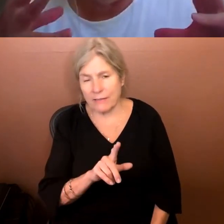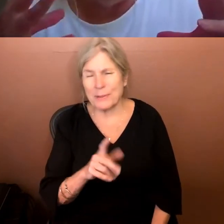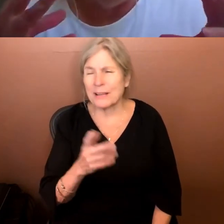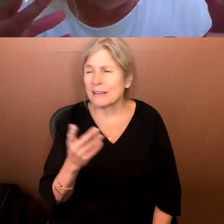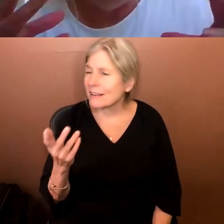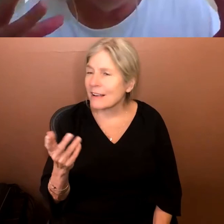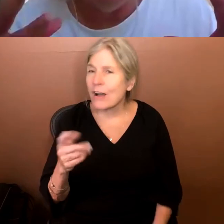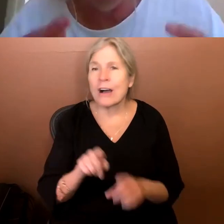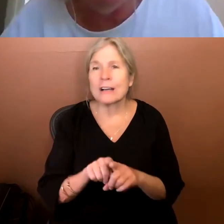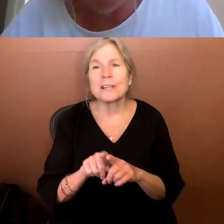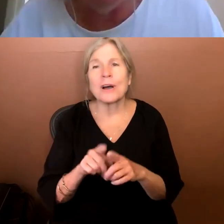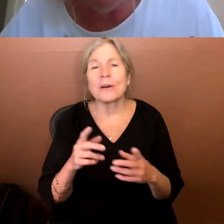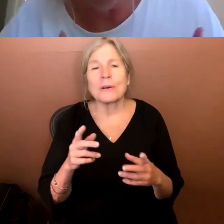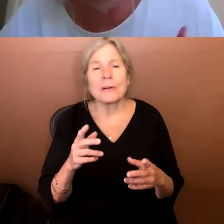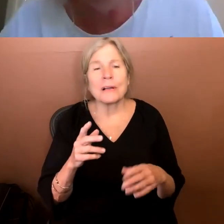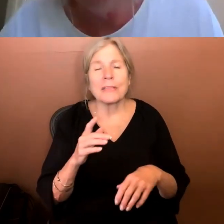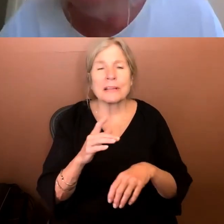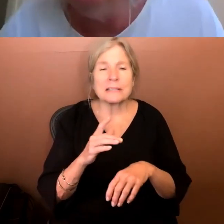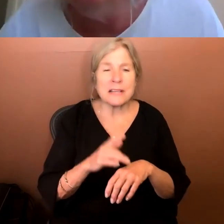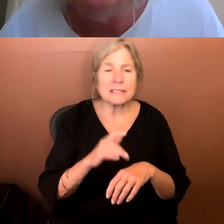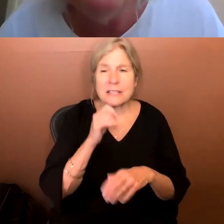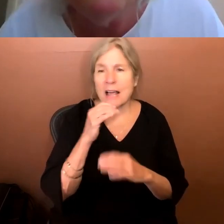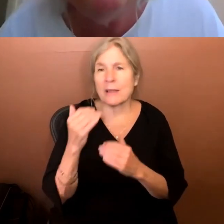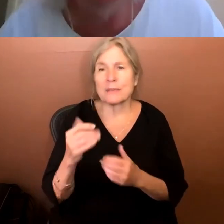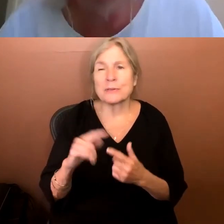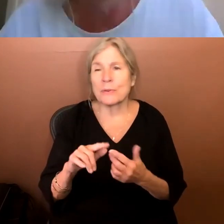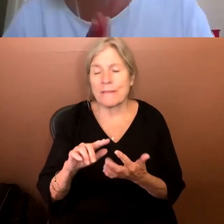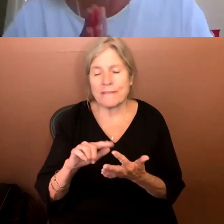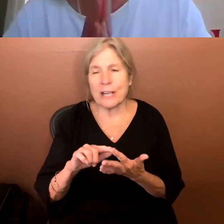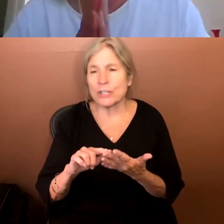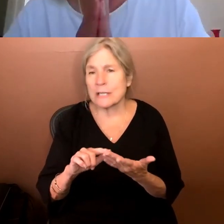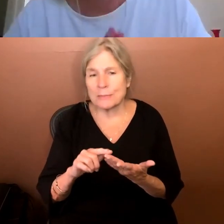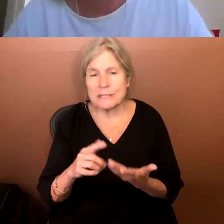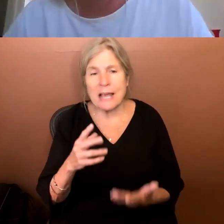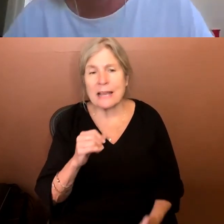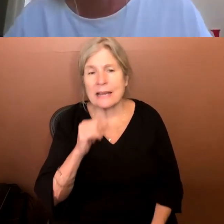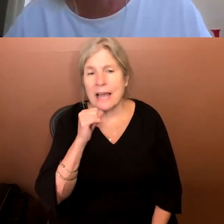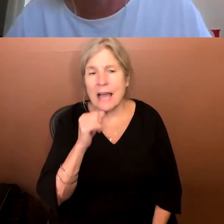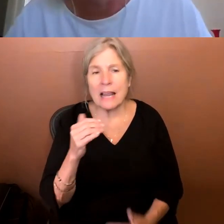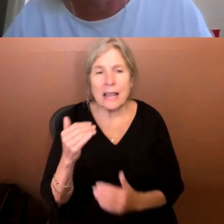the touch as not limited to the i fingertips and not limited to the sort of